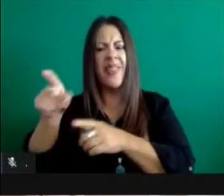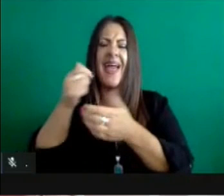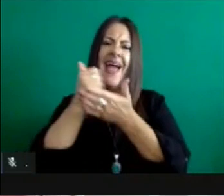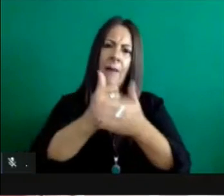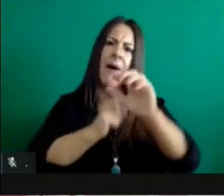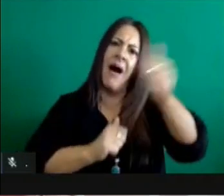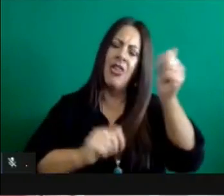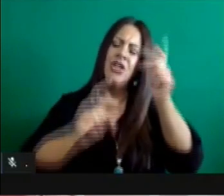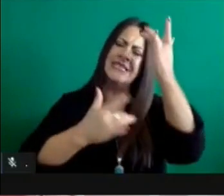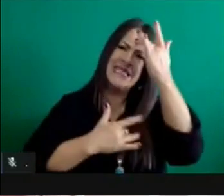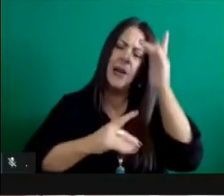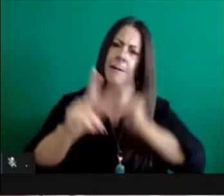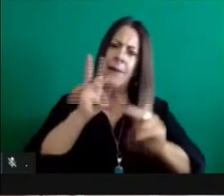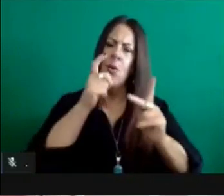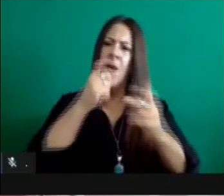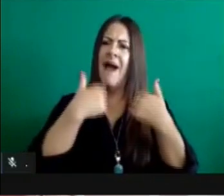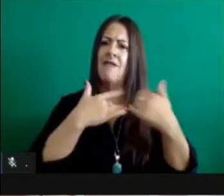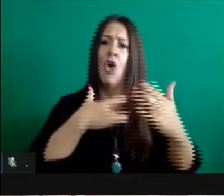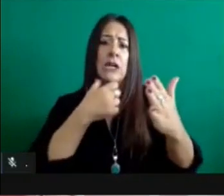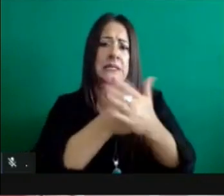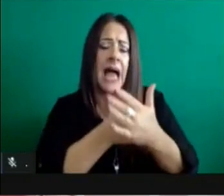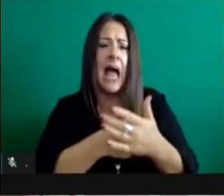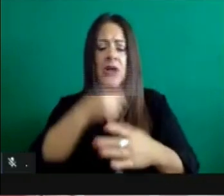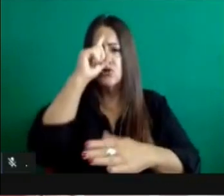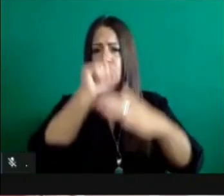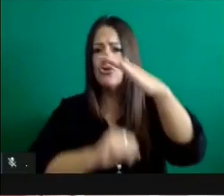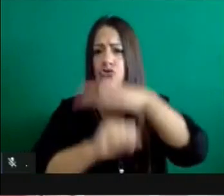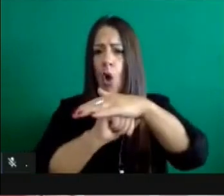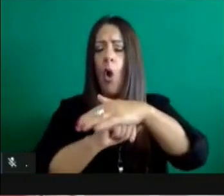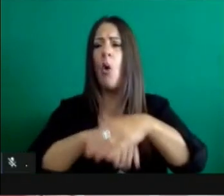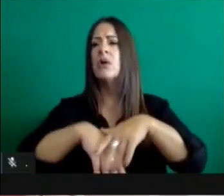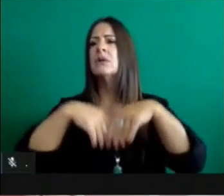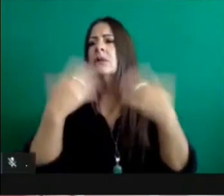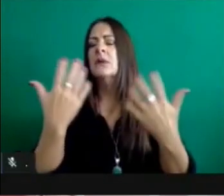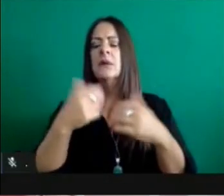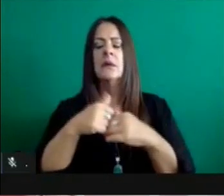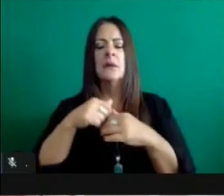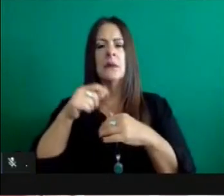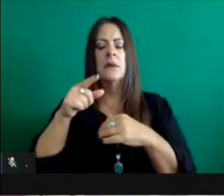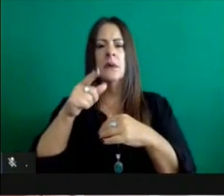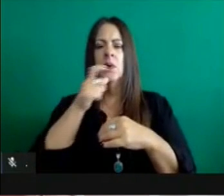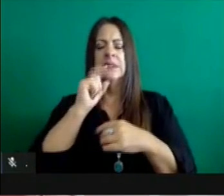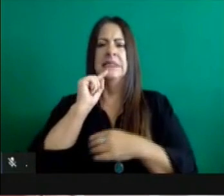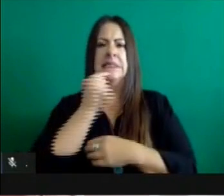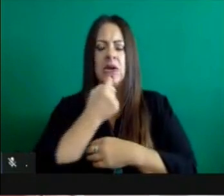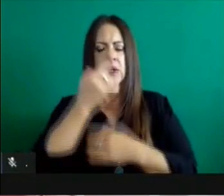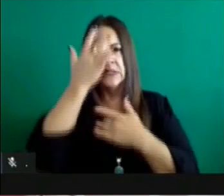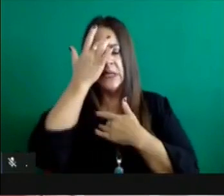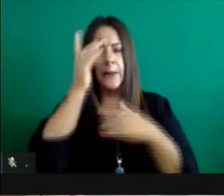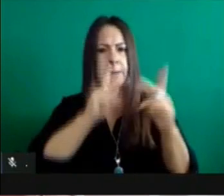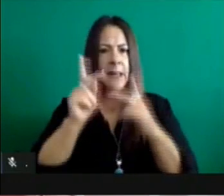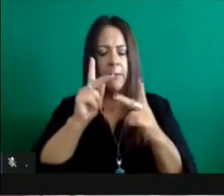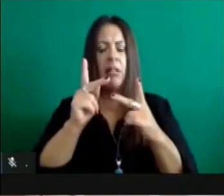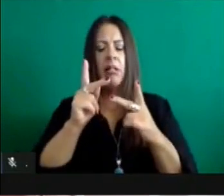TAKEN A PARTICULAR FOCUS ON THE ICU. WE KNOW THAT ICUs ON I JUST CALLED TO TAKE CARE OF PATIENTS